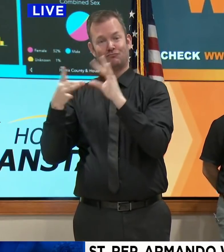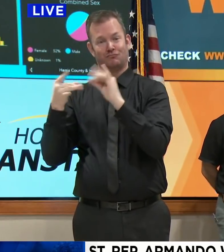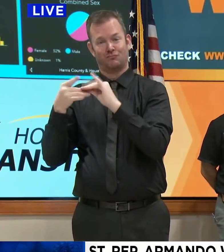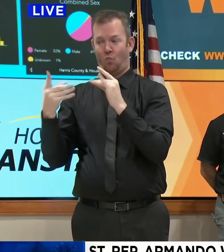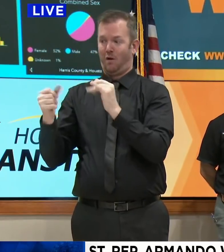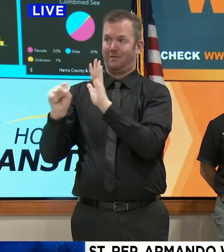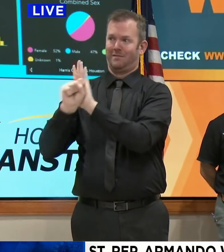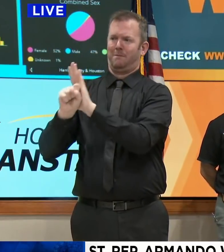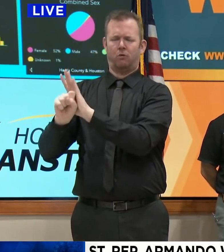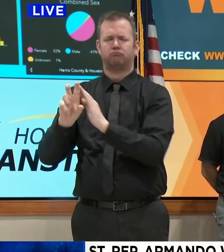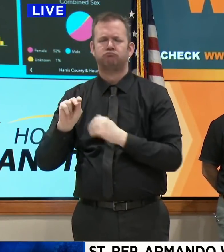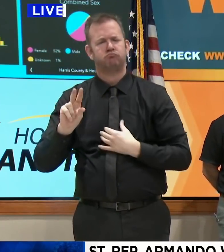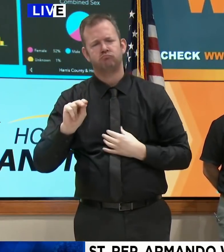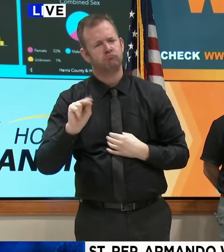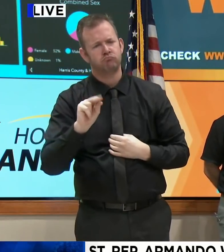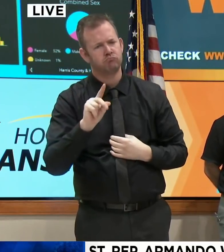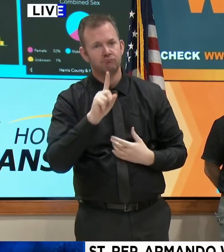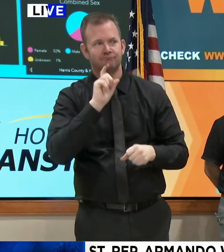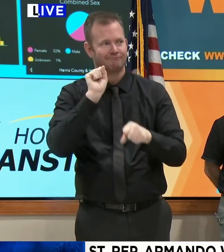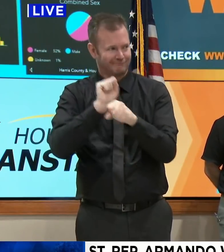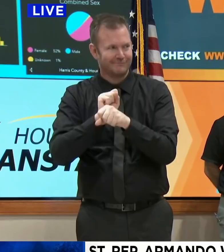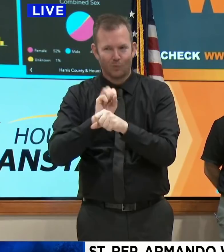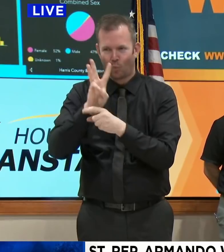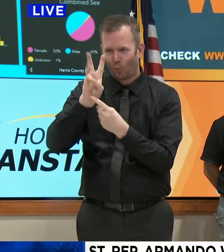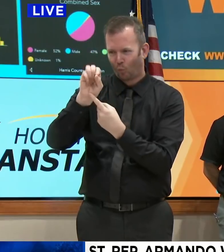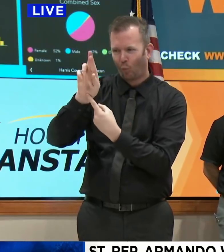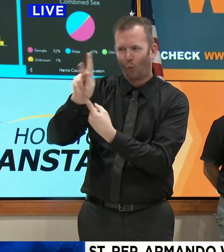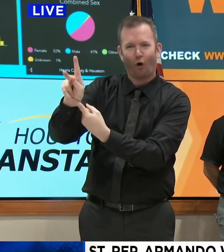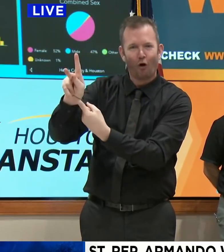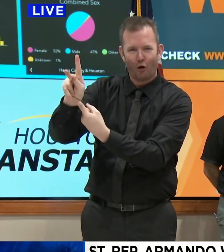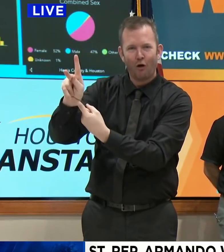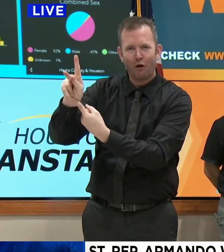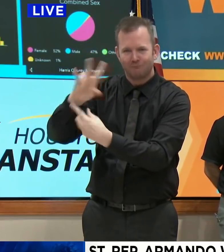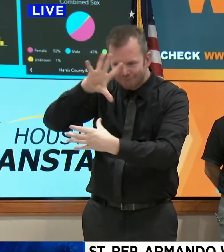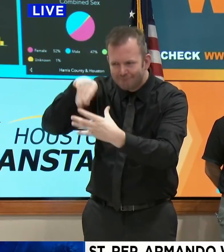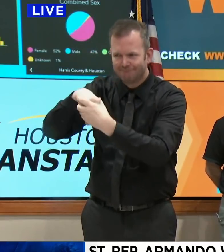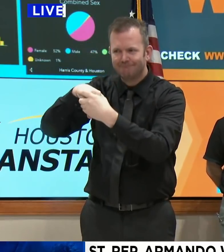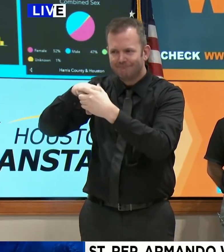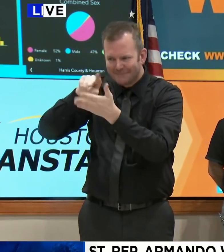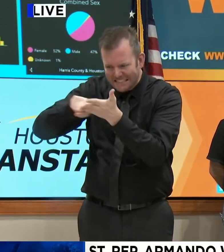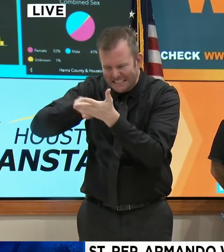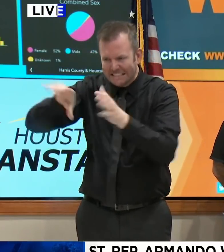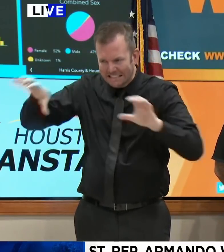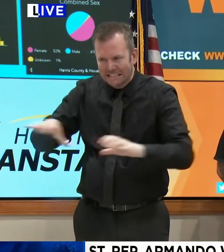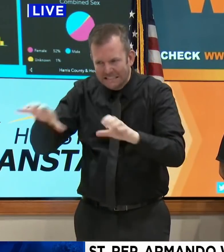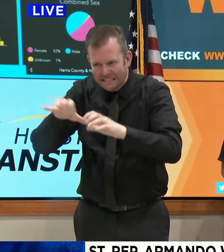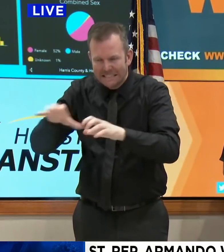and they will also be overseeing that effort this is overseeing that effort this is not a honorary position.